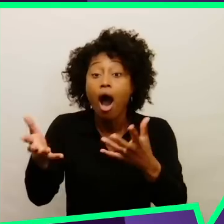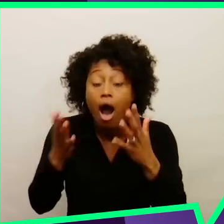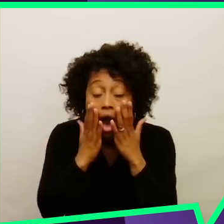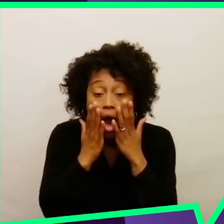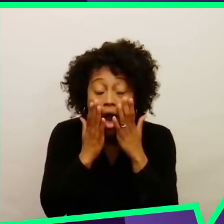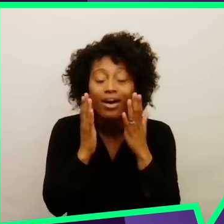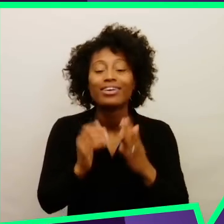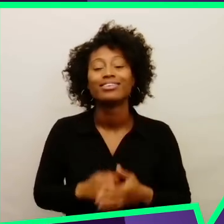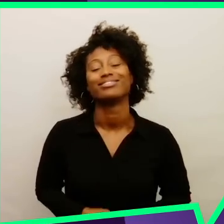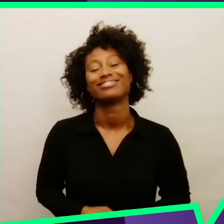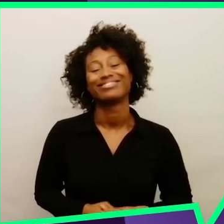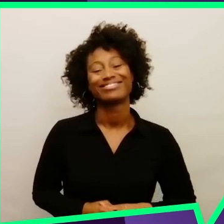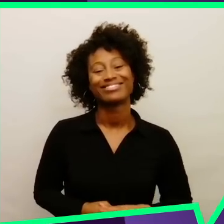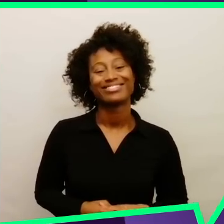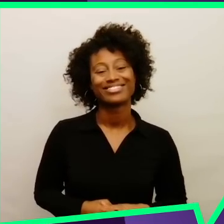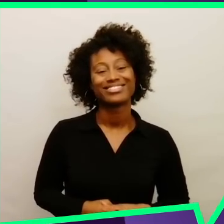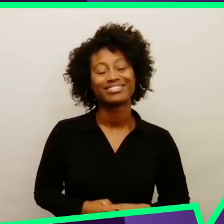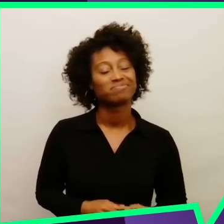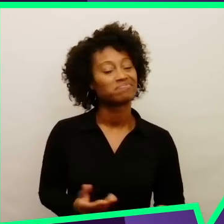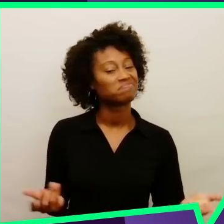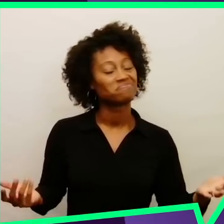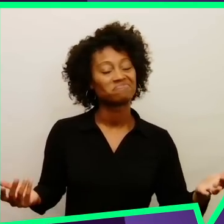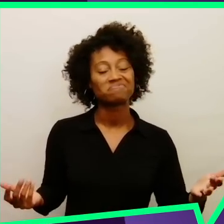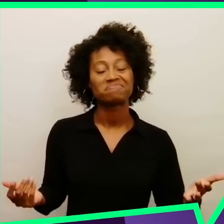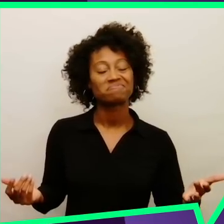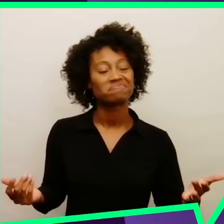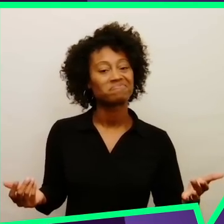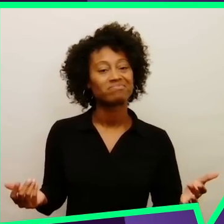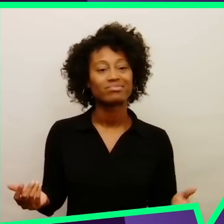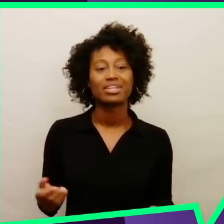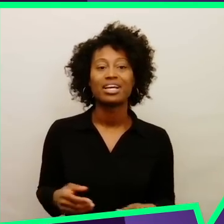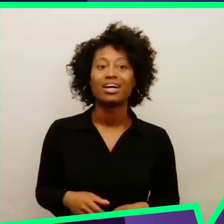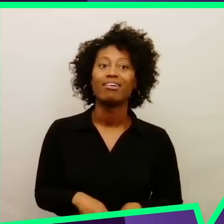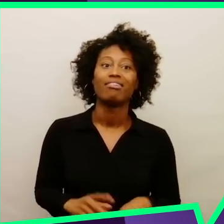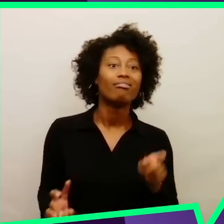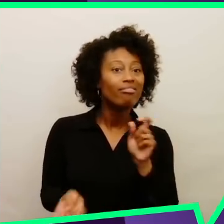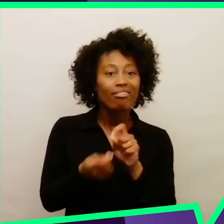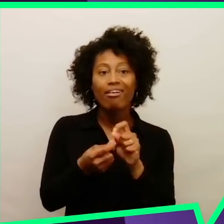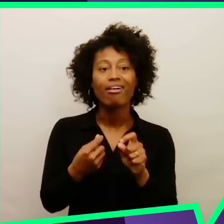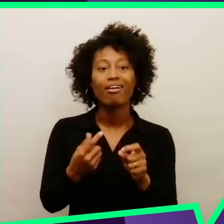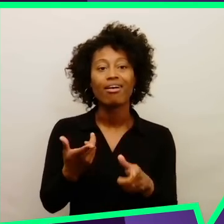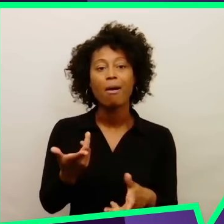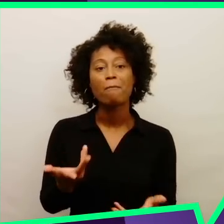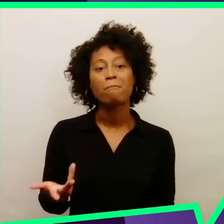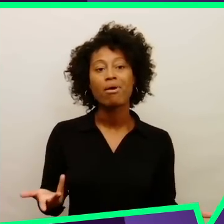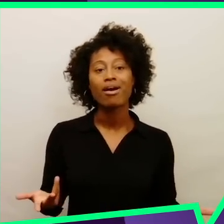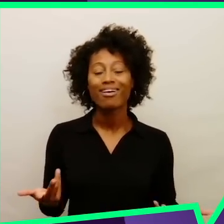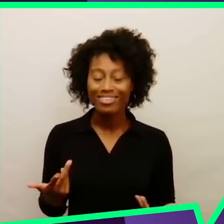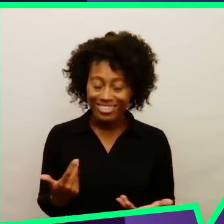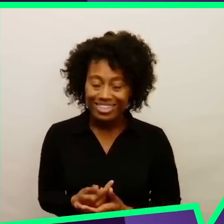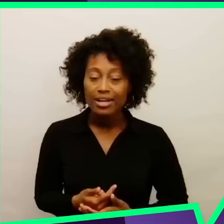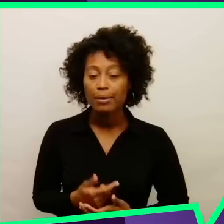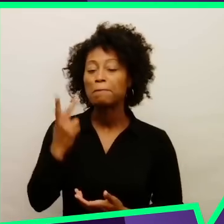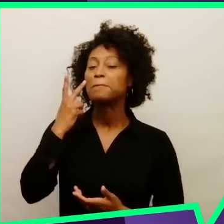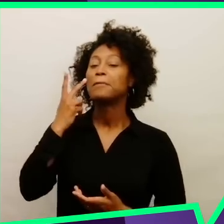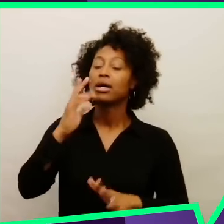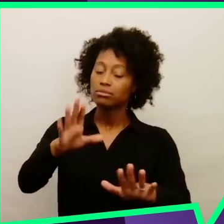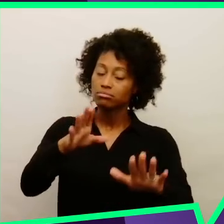Oh, we've got-- Oh! Oh, we've got a saboteur. Let's see how this works.